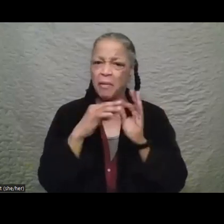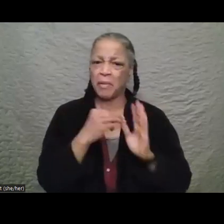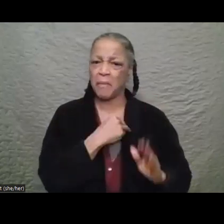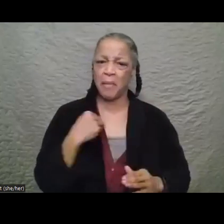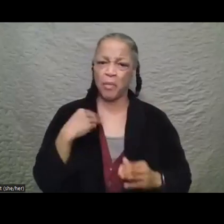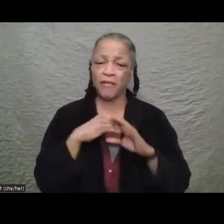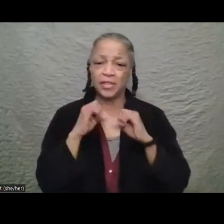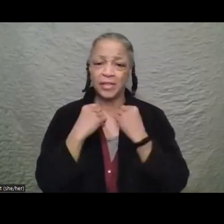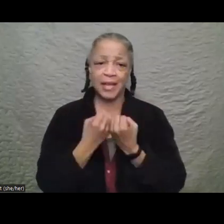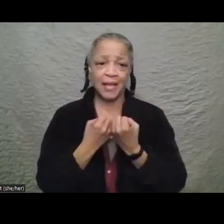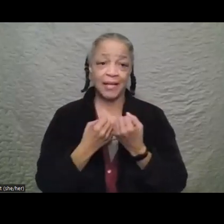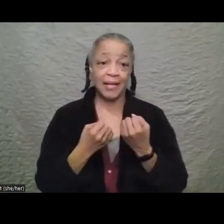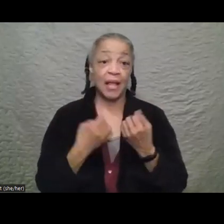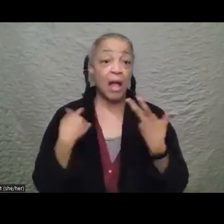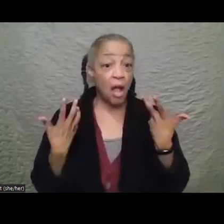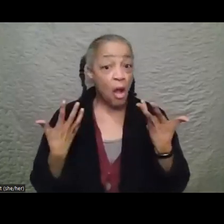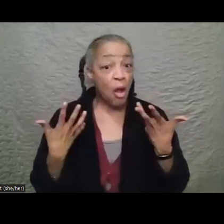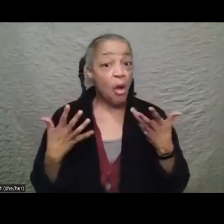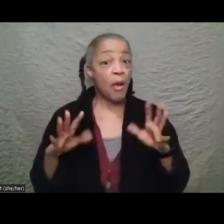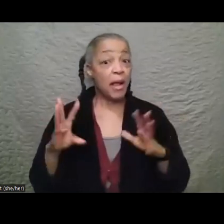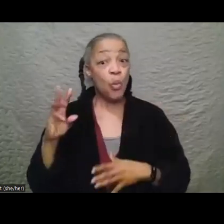worked a valuable member and contributing.